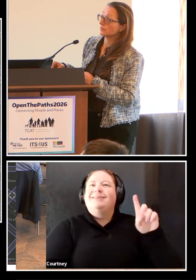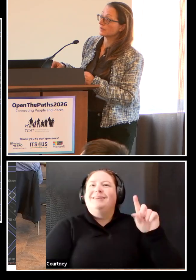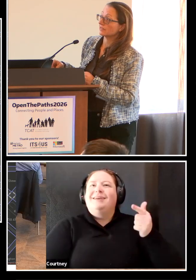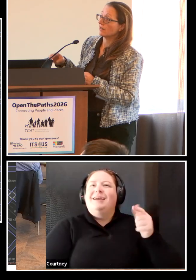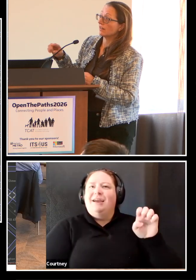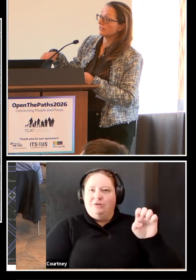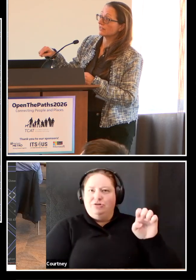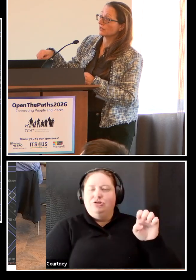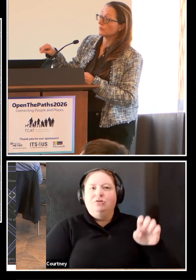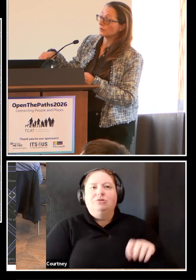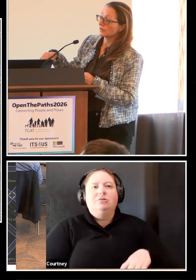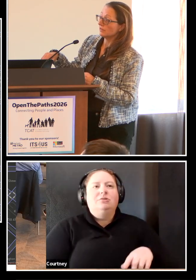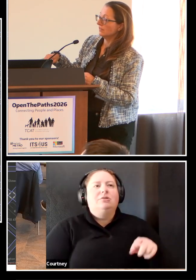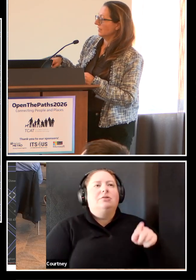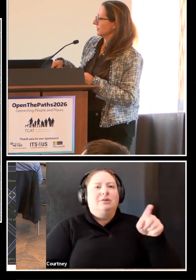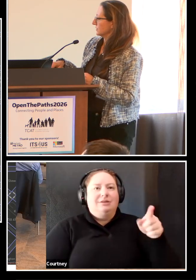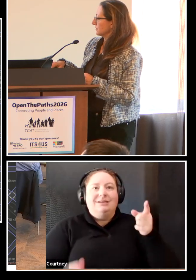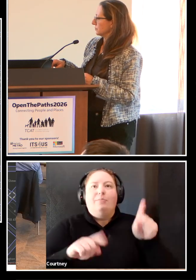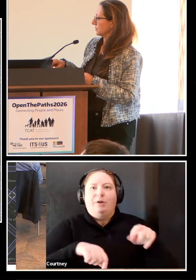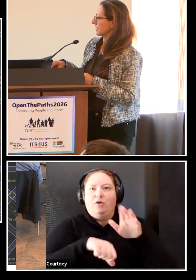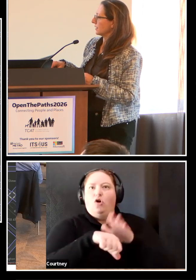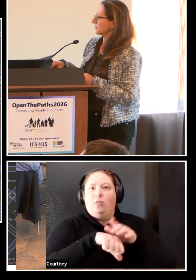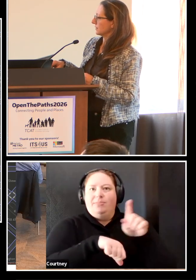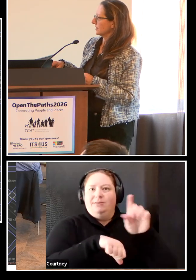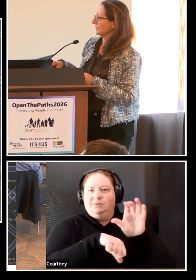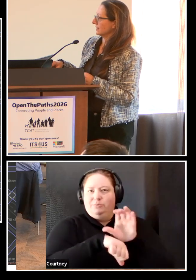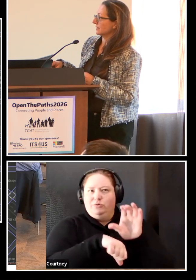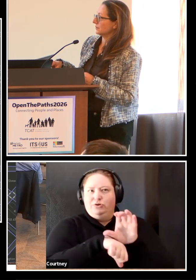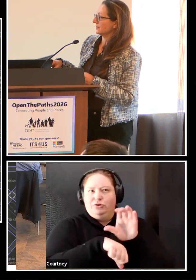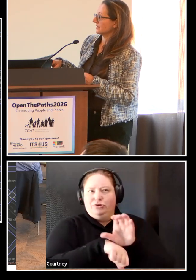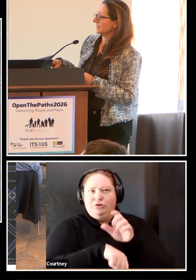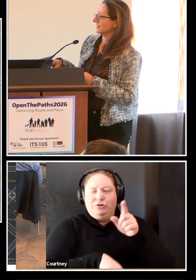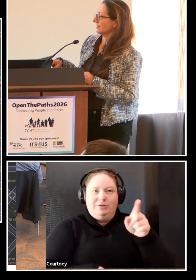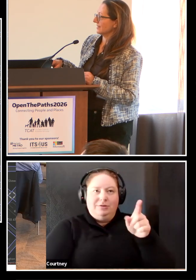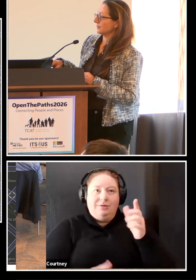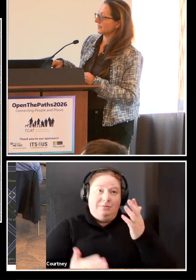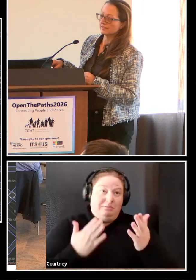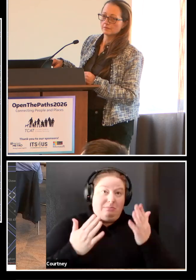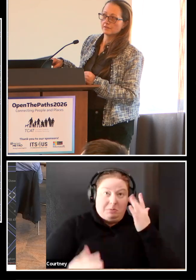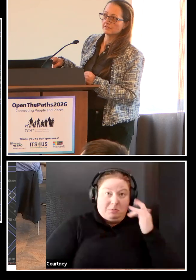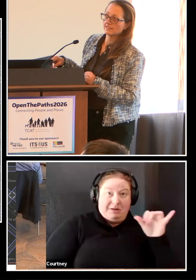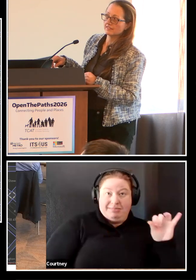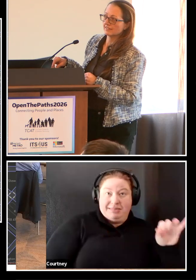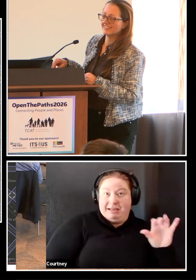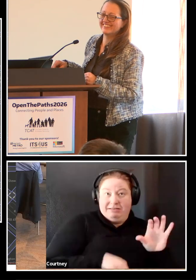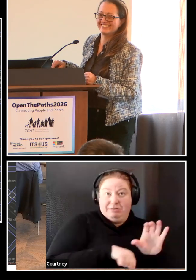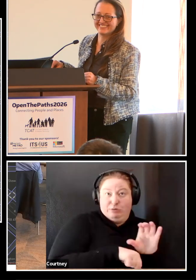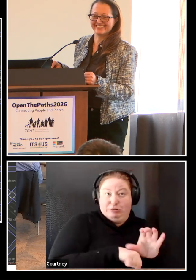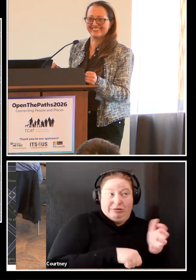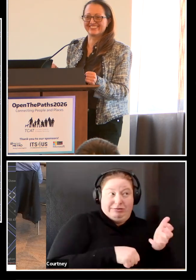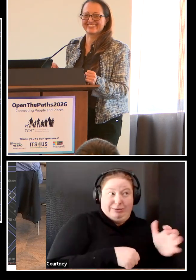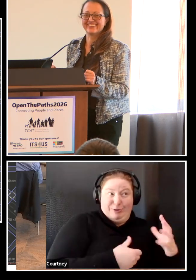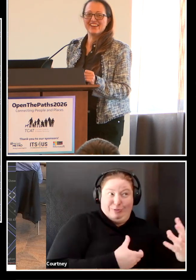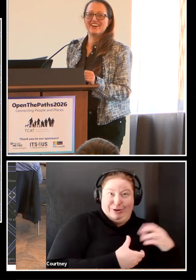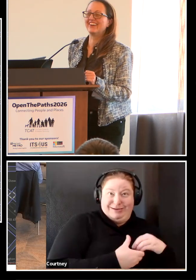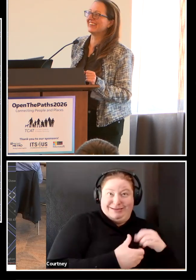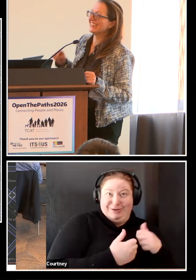taking place on this computer which is perhaps why that computer didn't want to participate with us.